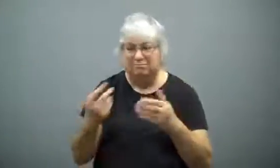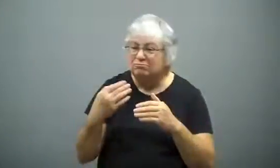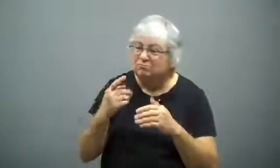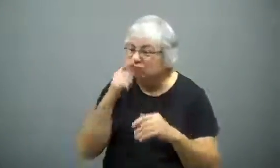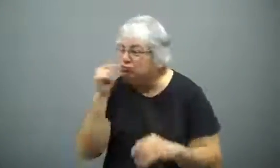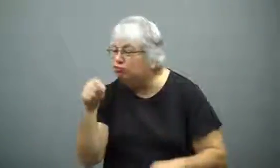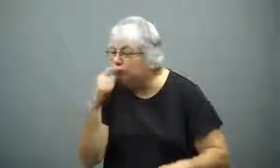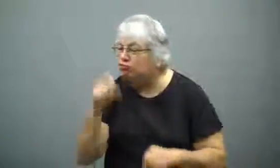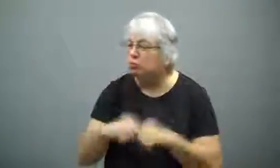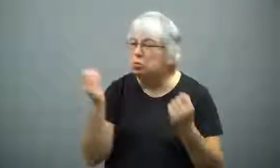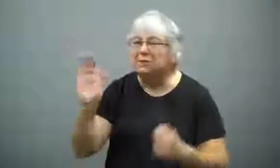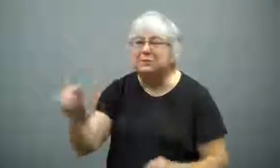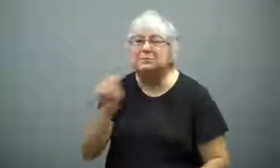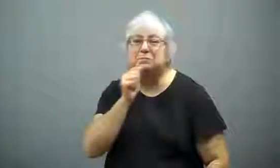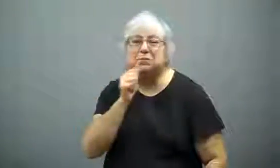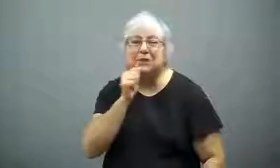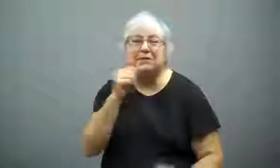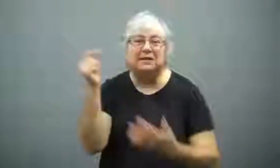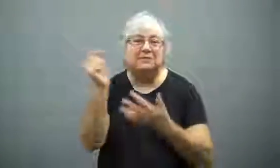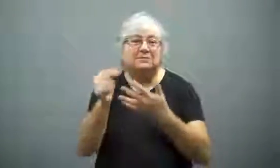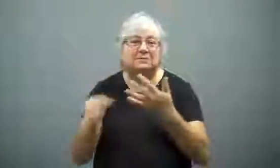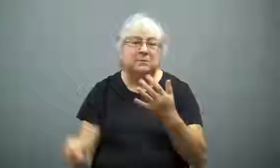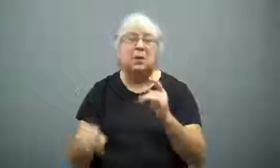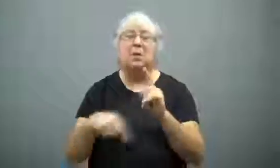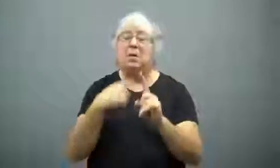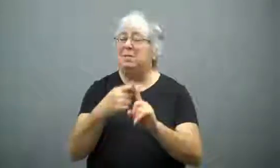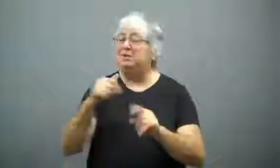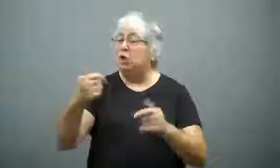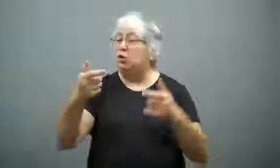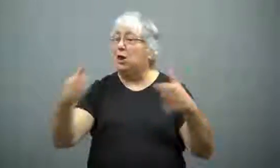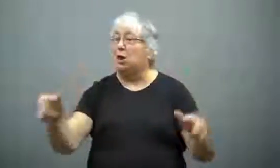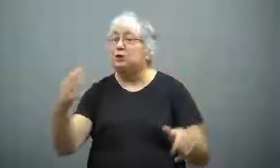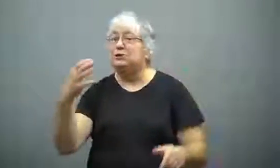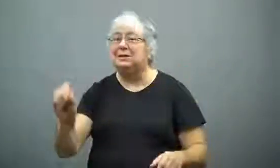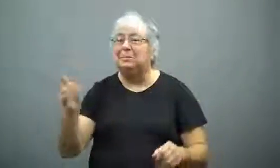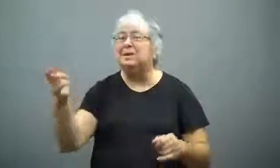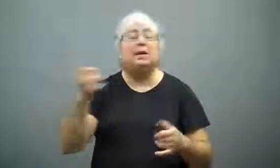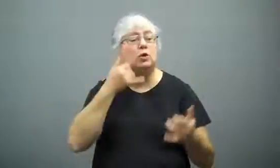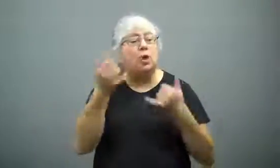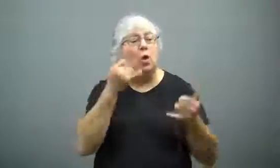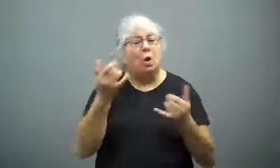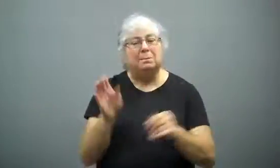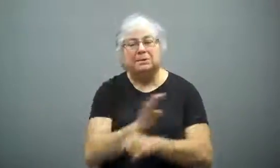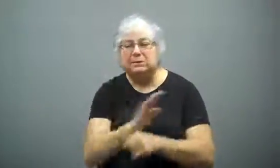It violated their privacy.